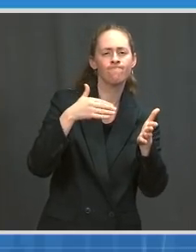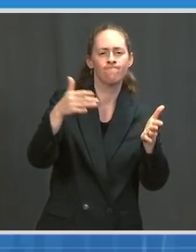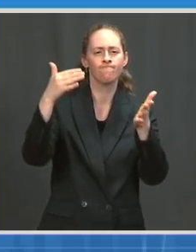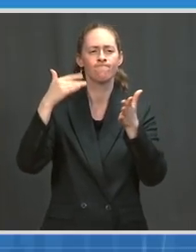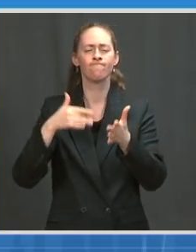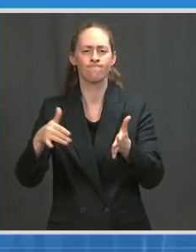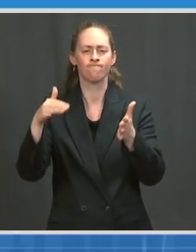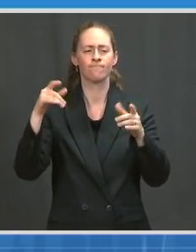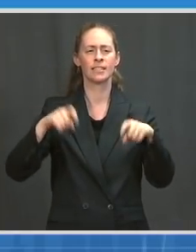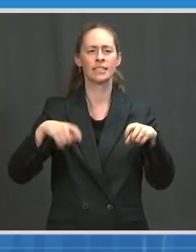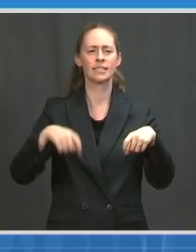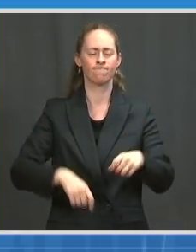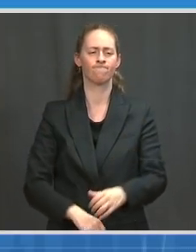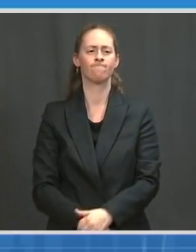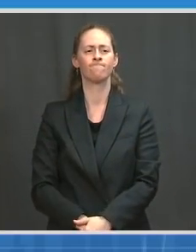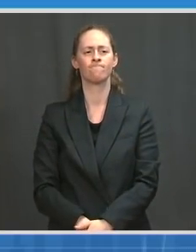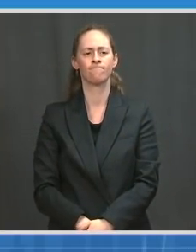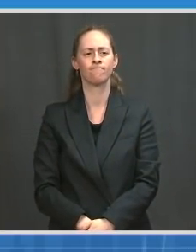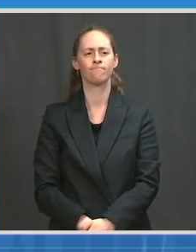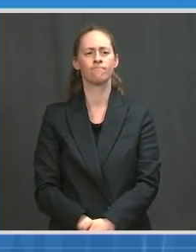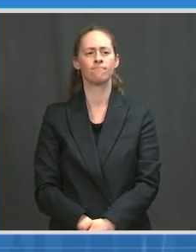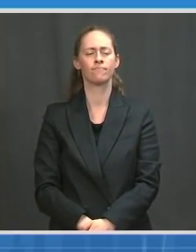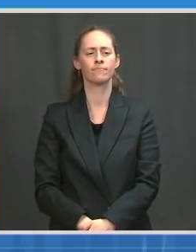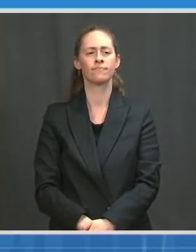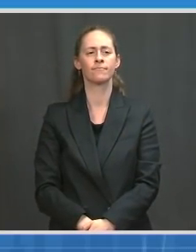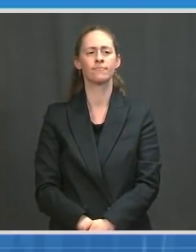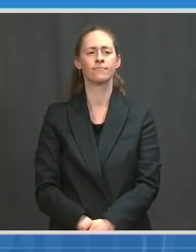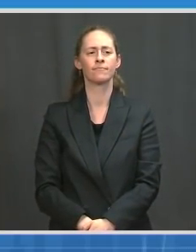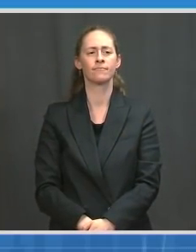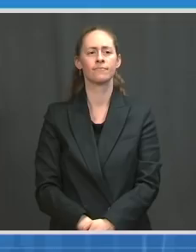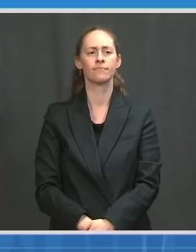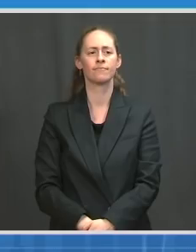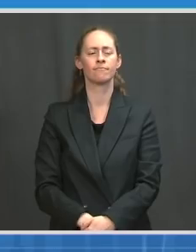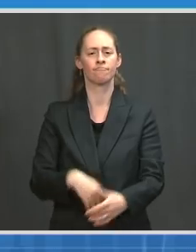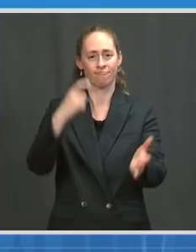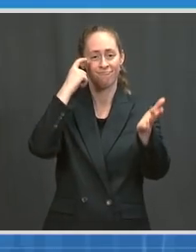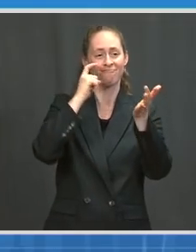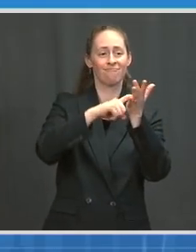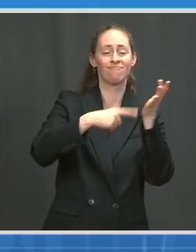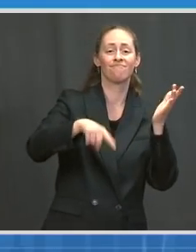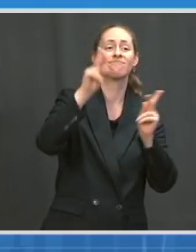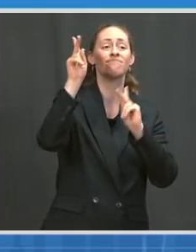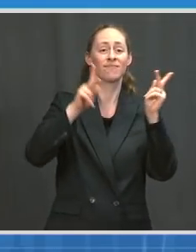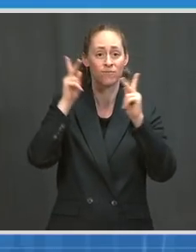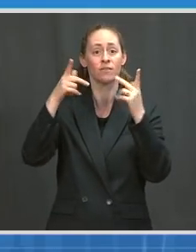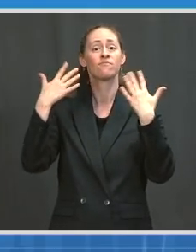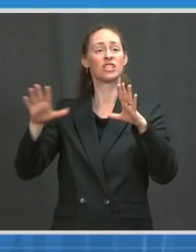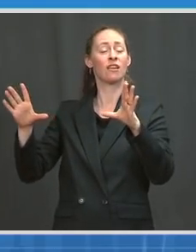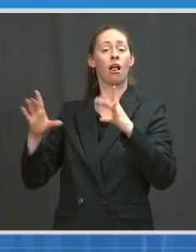in individuals who recovered from infection prior to and following a single immunization